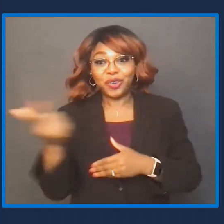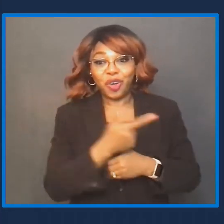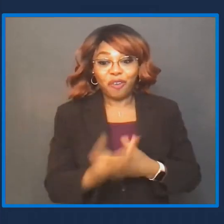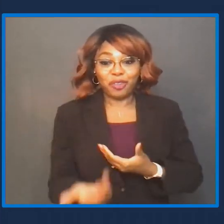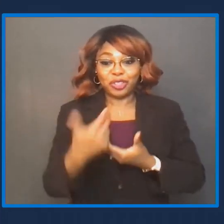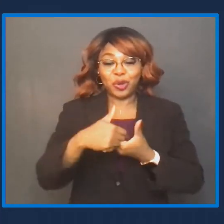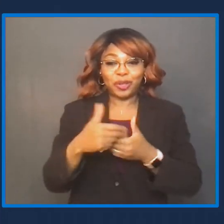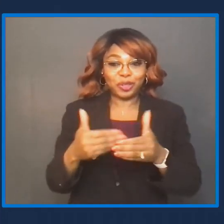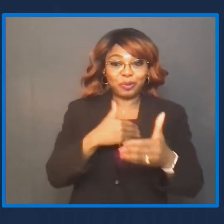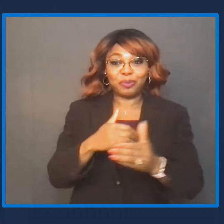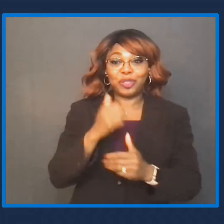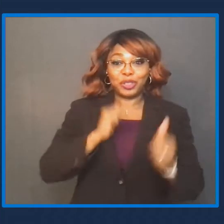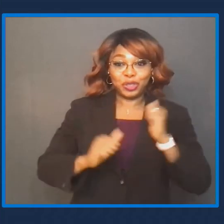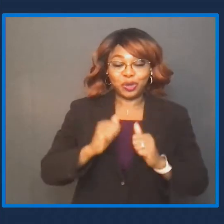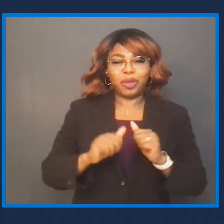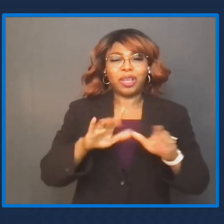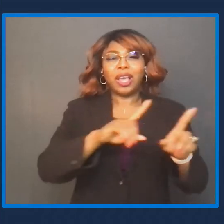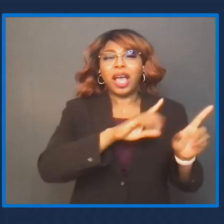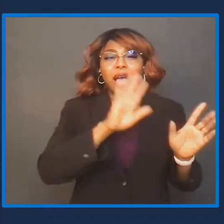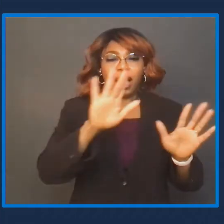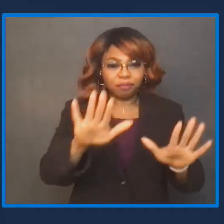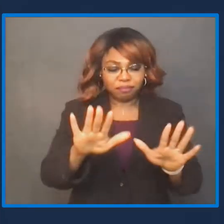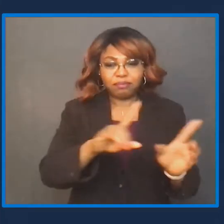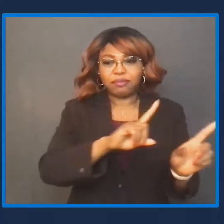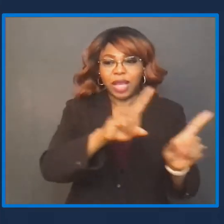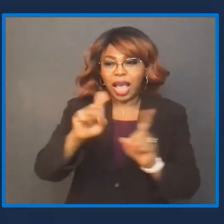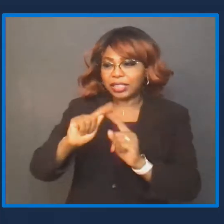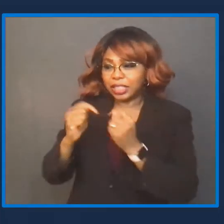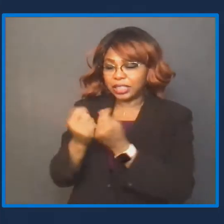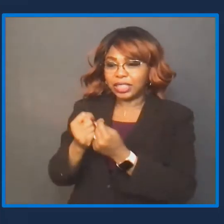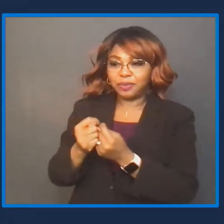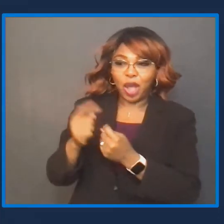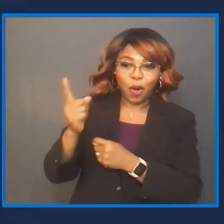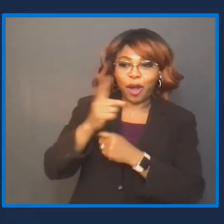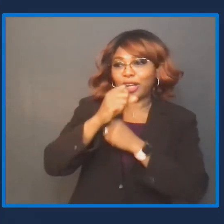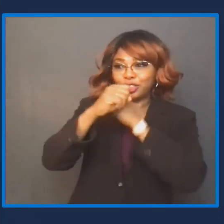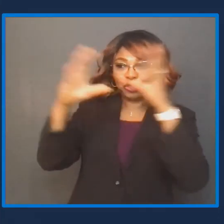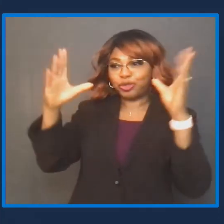But let me ask our team, our dream team of pre-show.